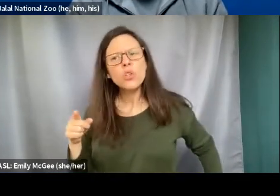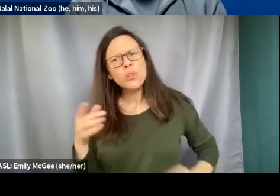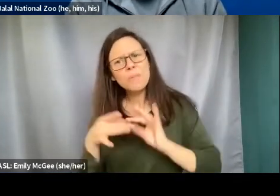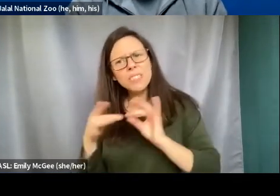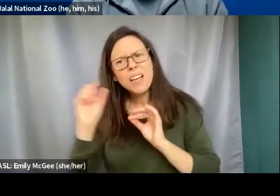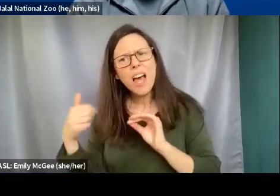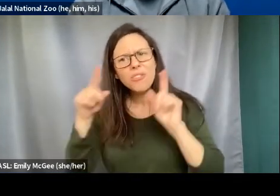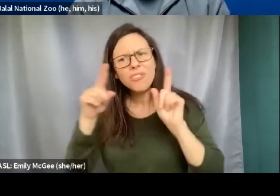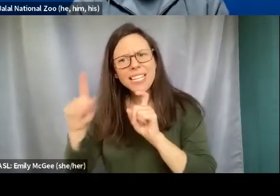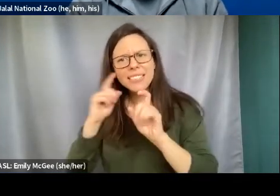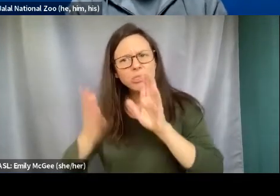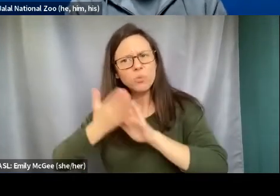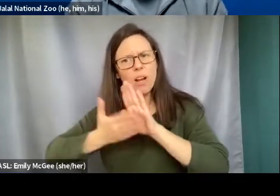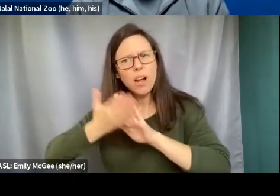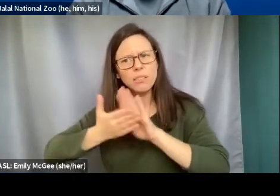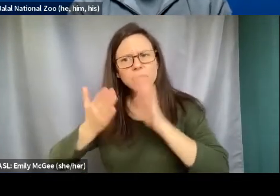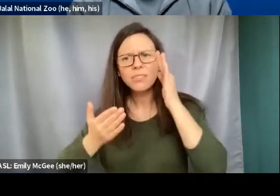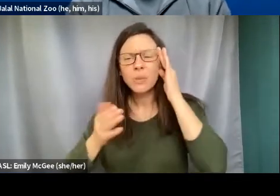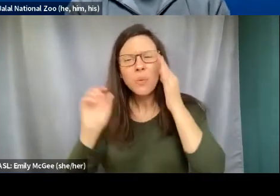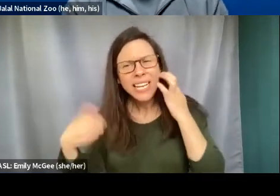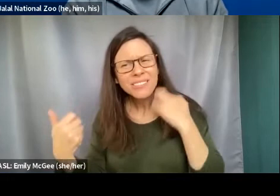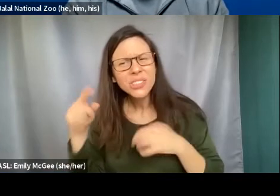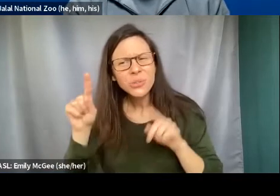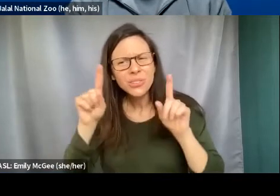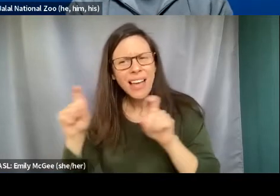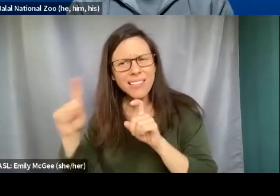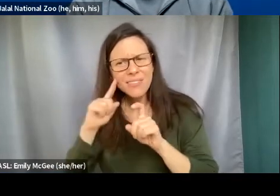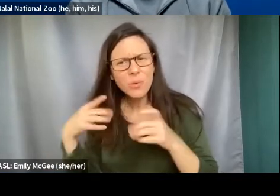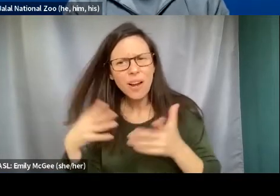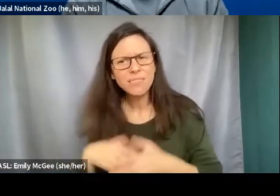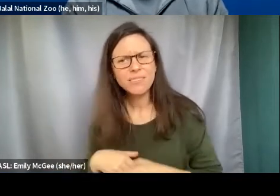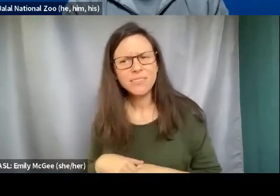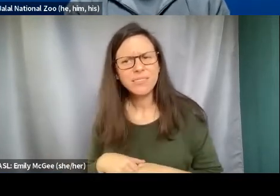these other things that you test for on a your day-to-day basis in these water systems?